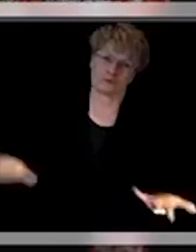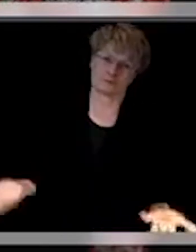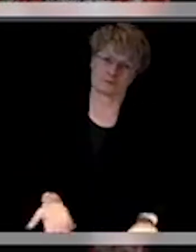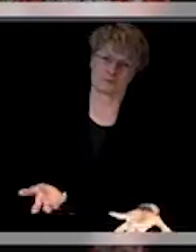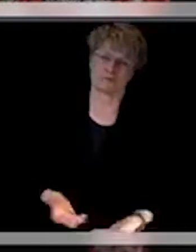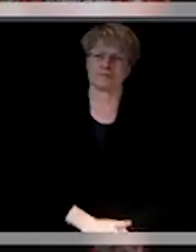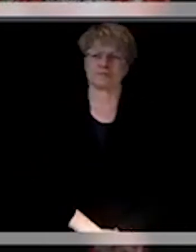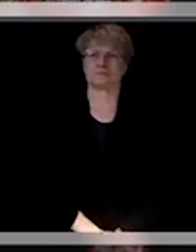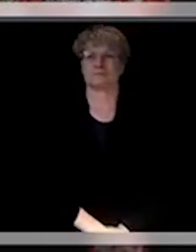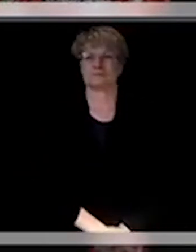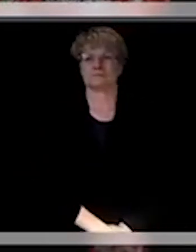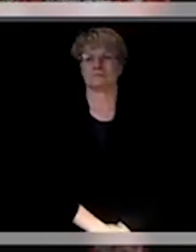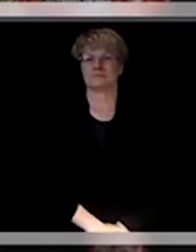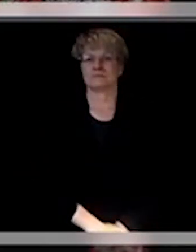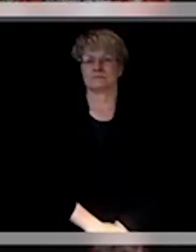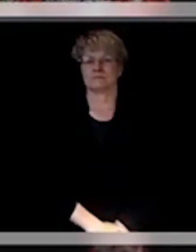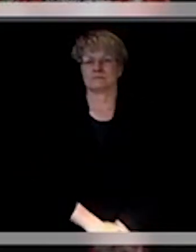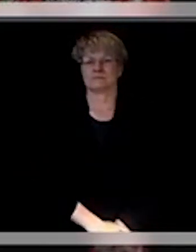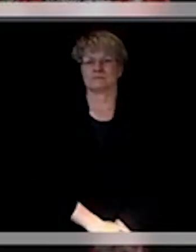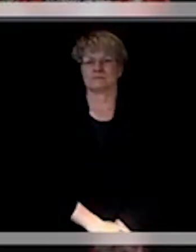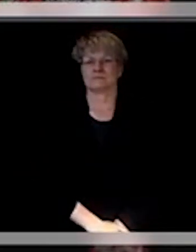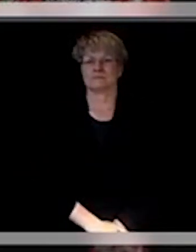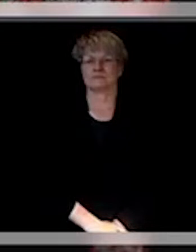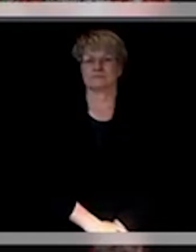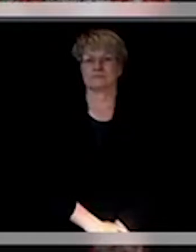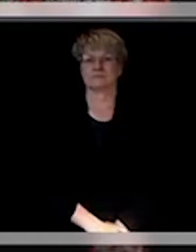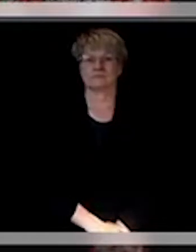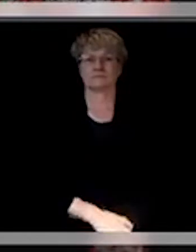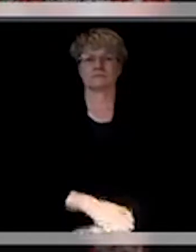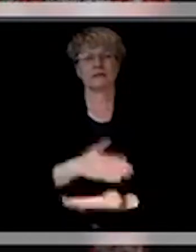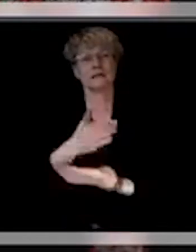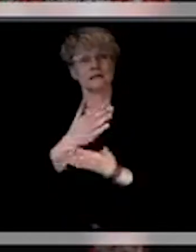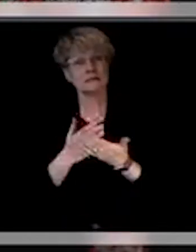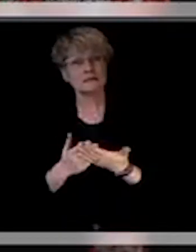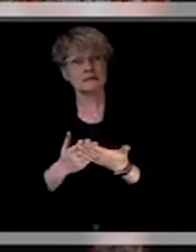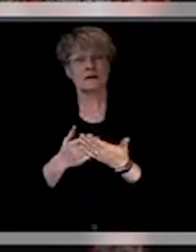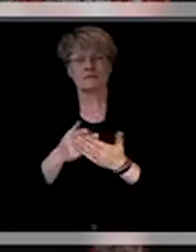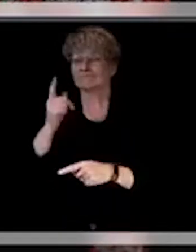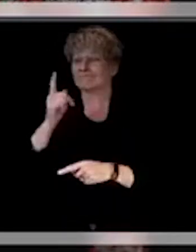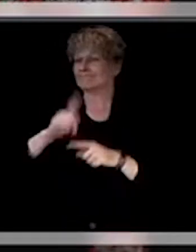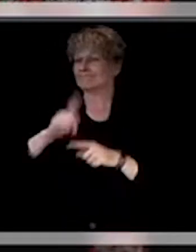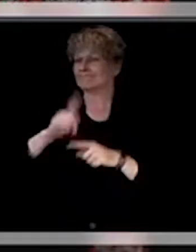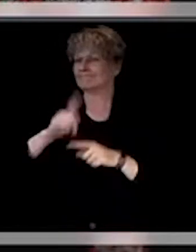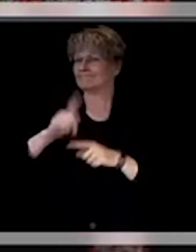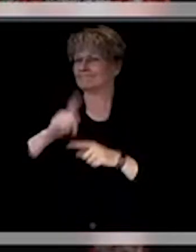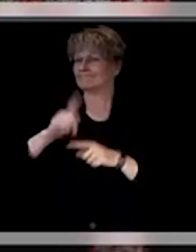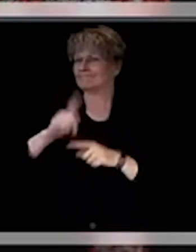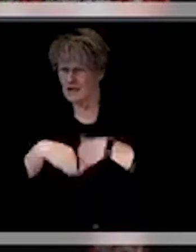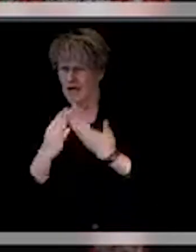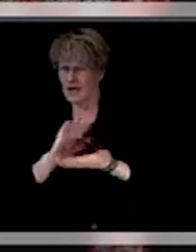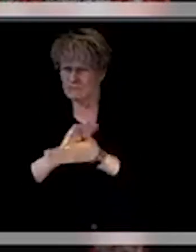can't identify sources. Those would be considered community spread. And we've had a 15 or so